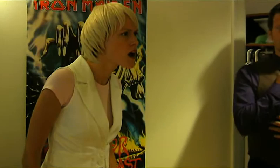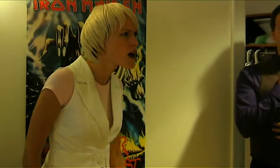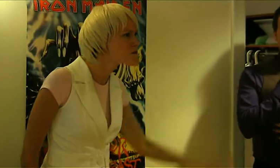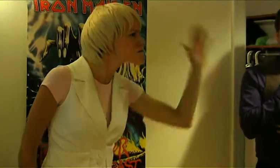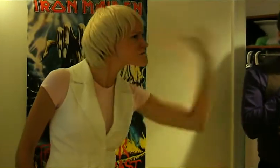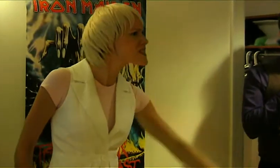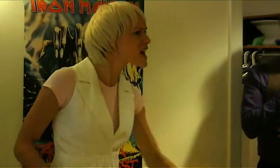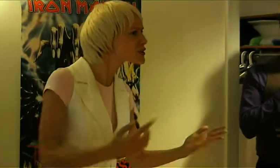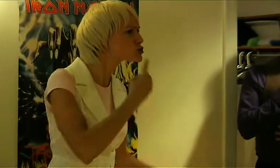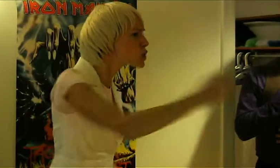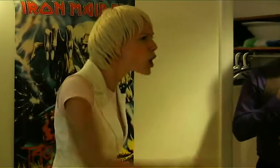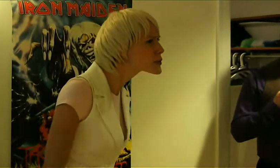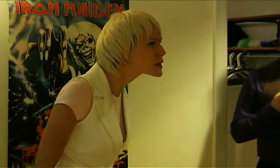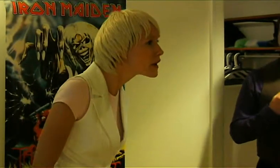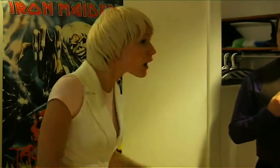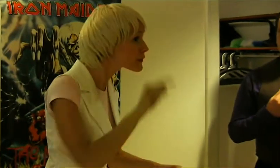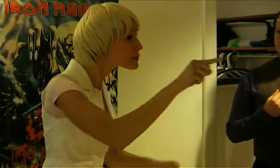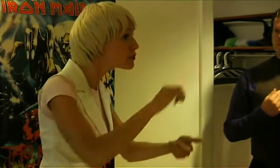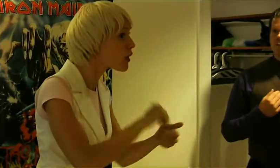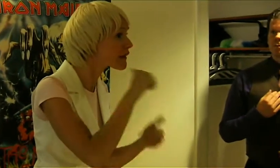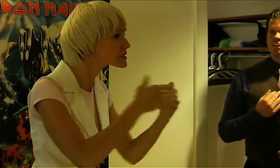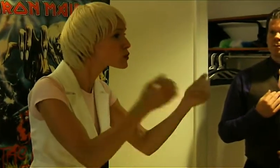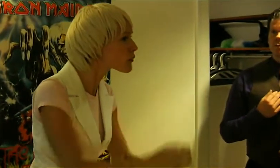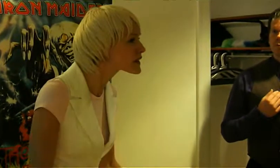What did you say? Did you and Anders do something?